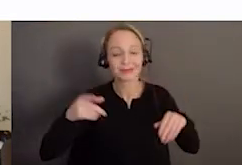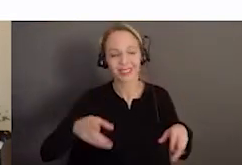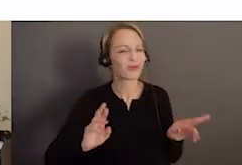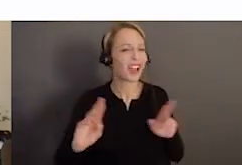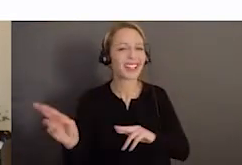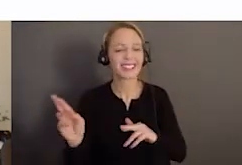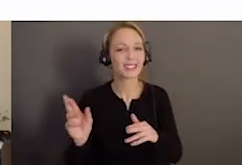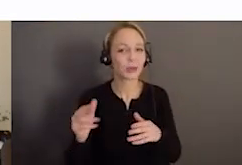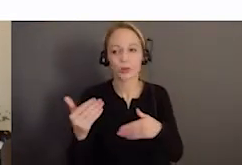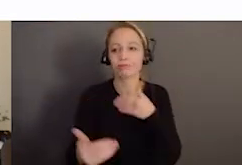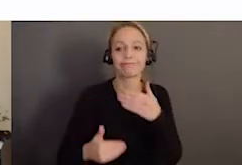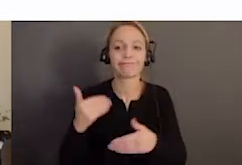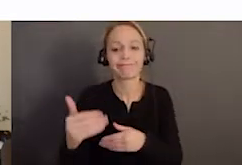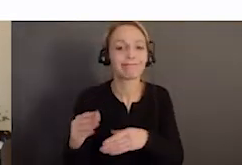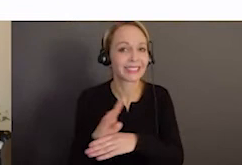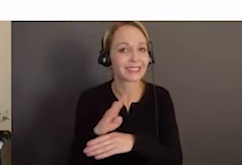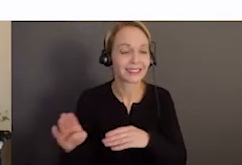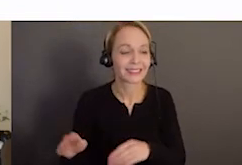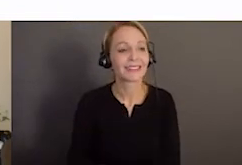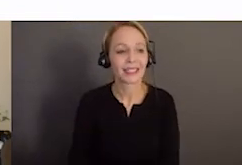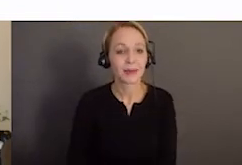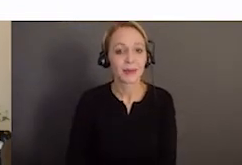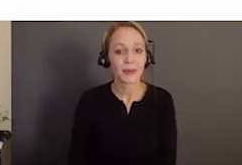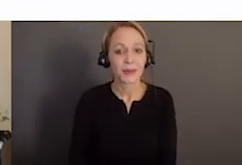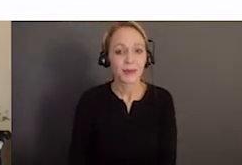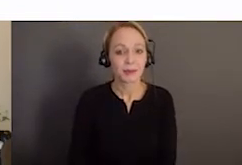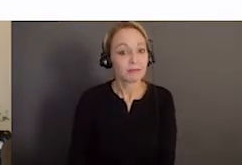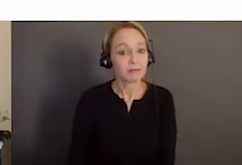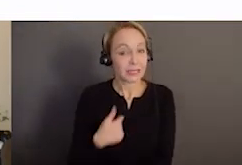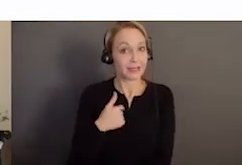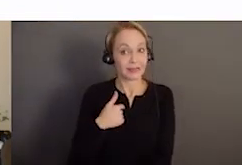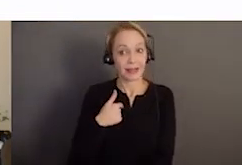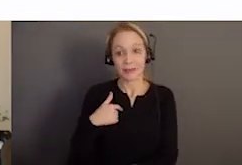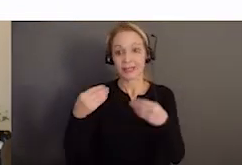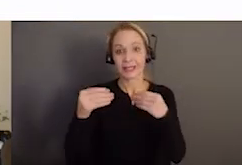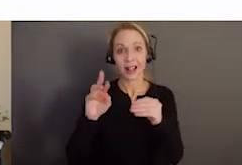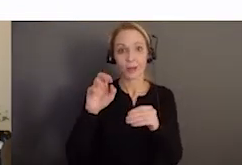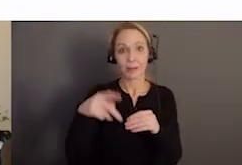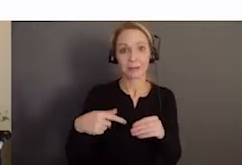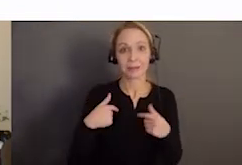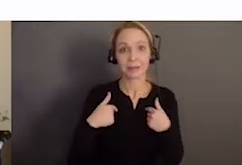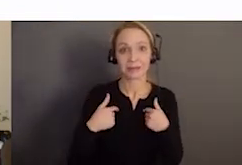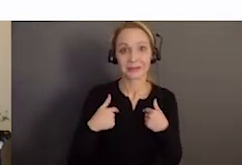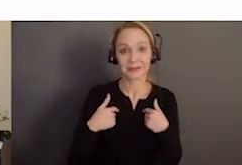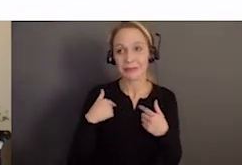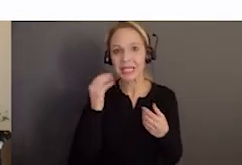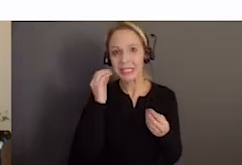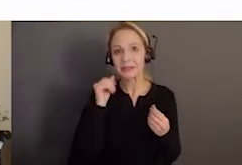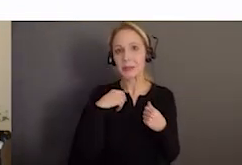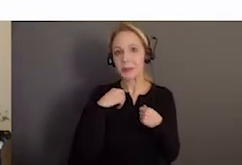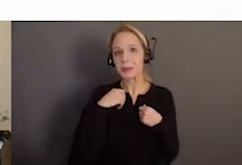AND SO ME AS THE SALES REP, OKAY, I'M GOING TO GIVE THEM ACCESS TO THIS CUSTOMER PORTAL.